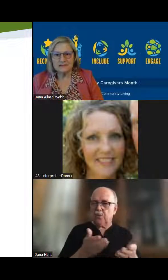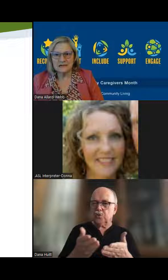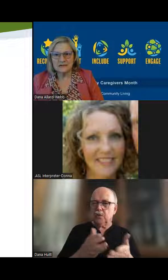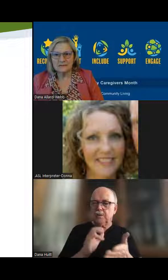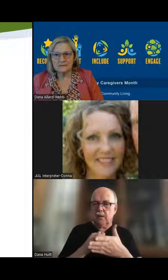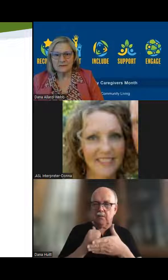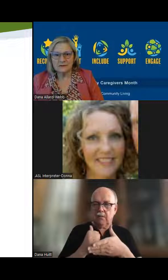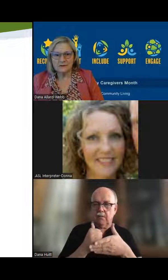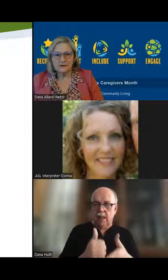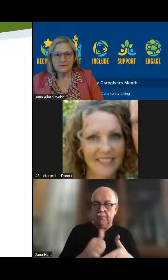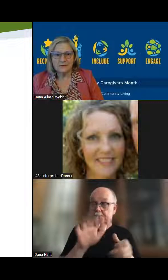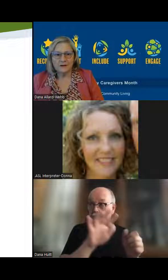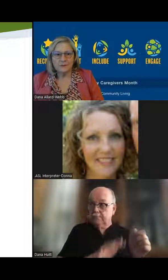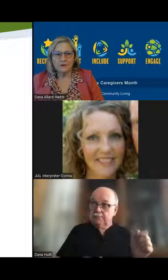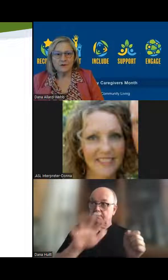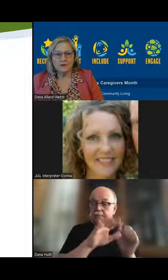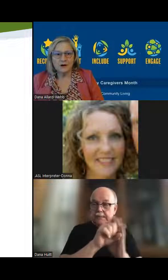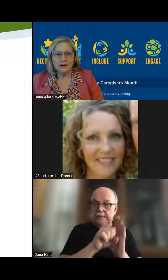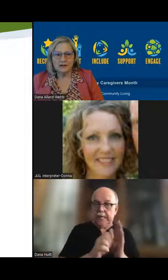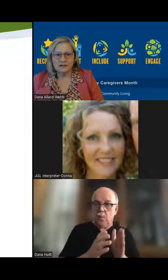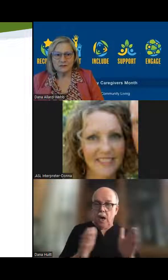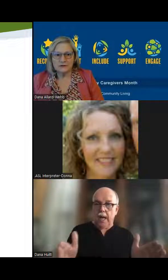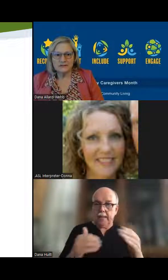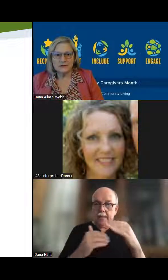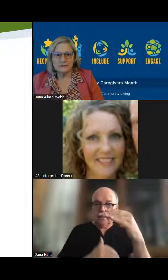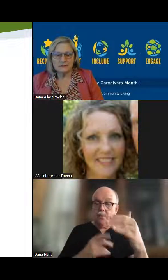a test, which is awesome! So we're waiting to see how that goes.